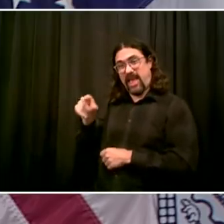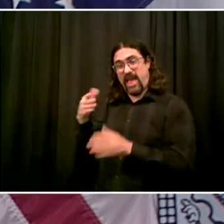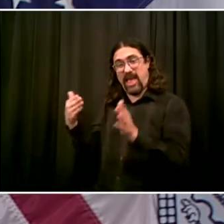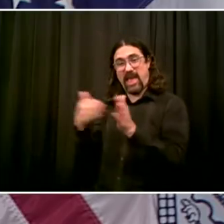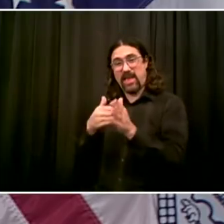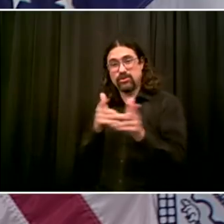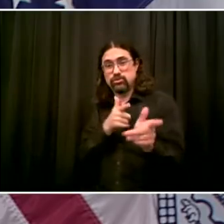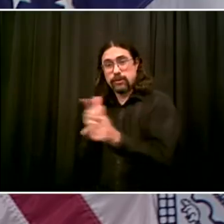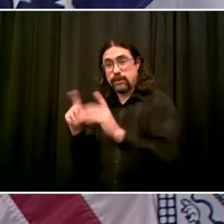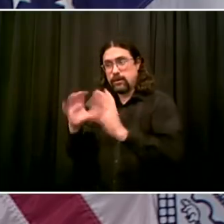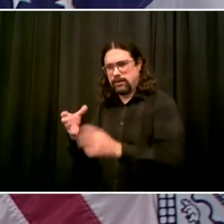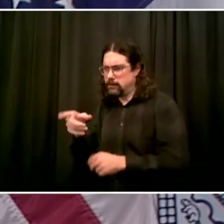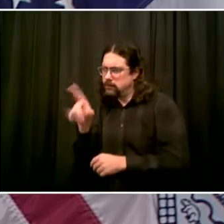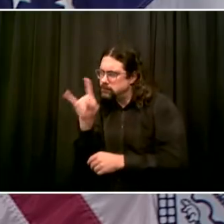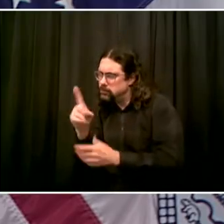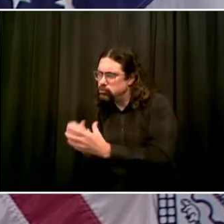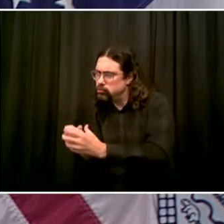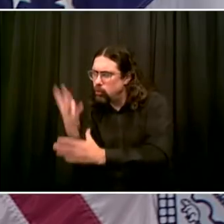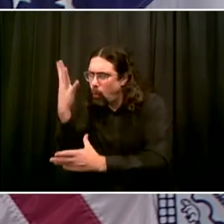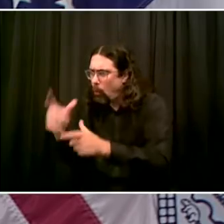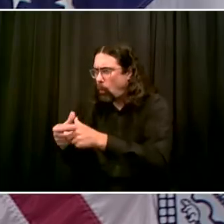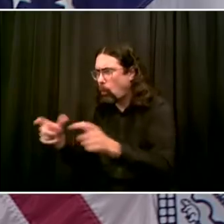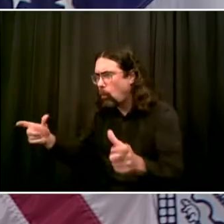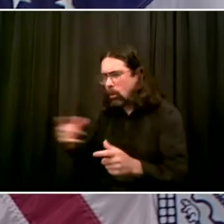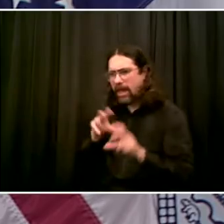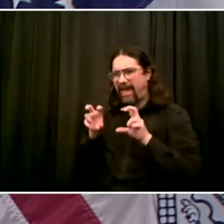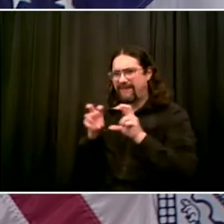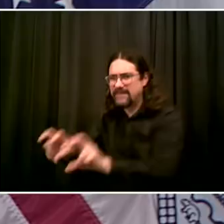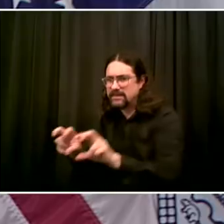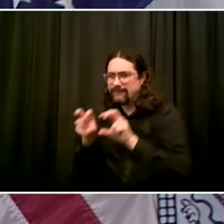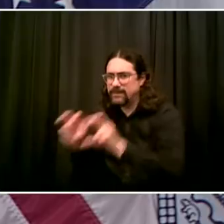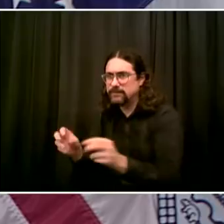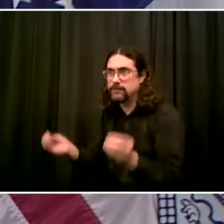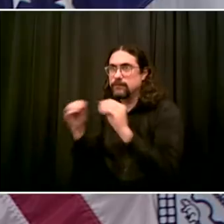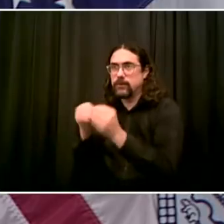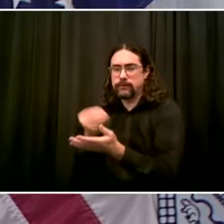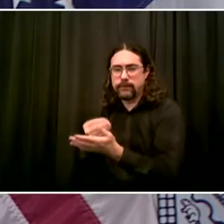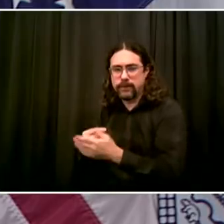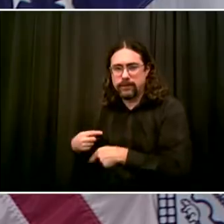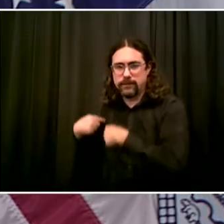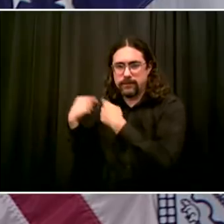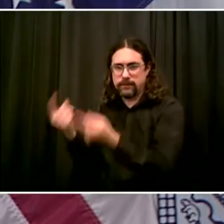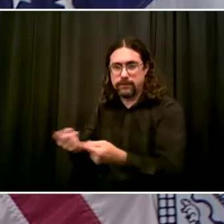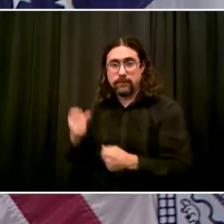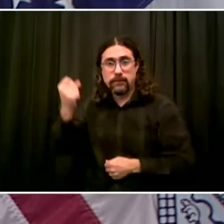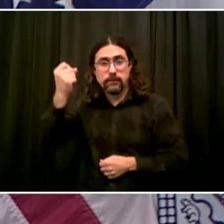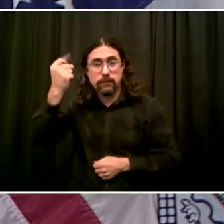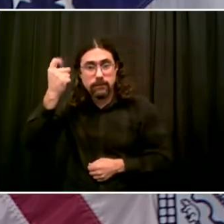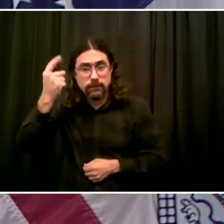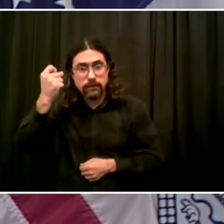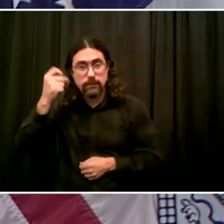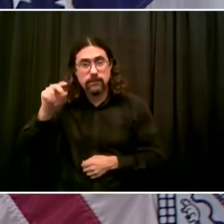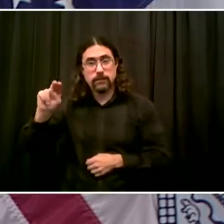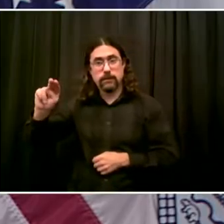MAY NOTR HE THINGS IN THE LAST FEW MONTHS WIT HCROONAIRVU S AND OTHER CHALLENGES, WE CANNOT ISDMI SS THTHE REAT OF TERROR. WE ARE